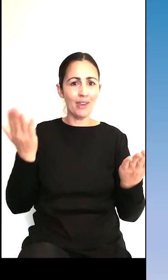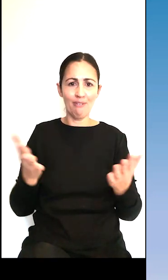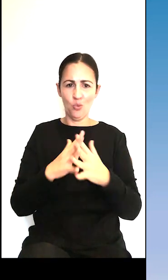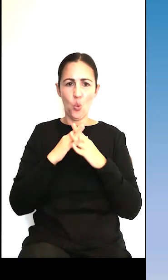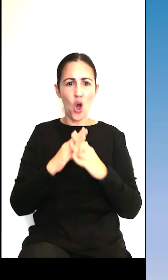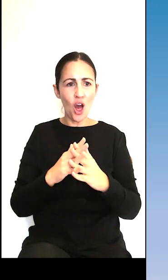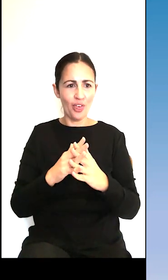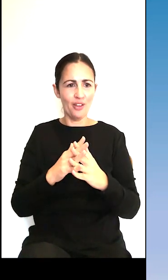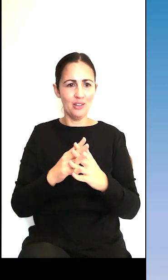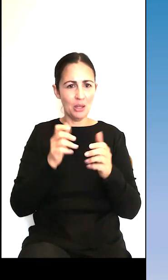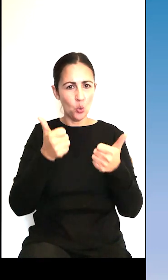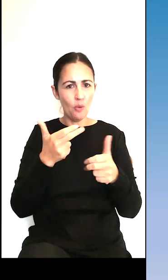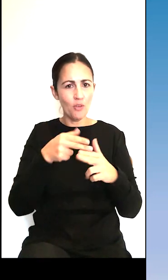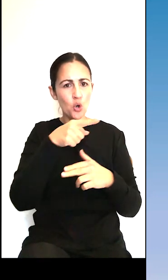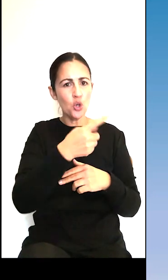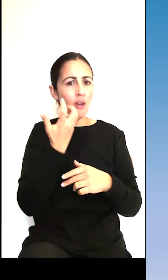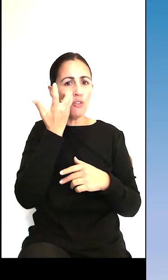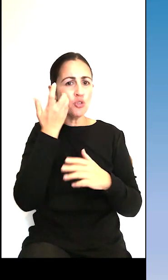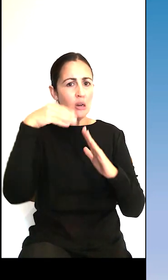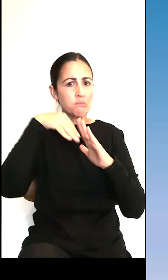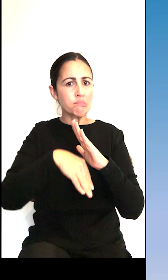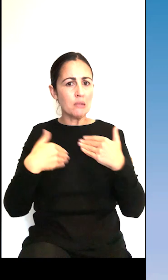the better. If your hospital does have